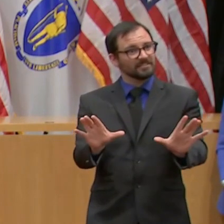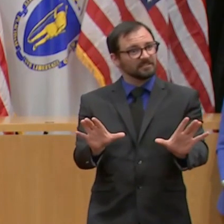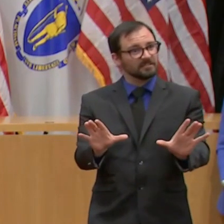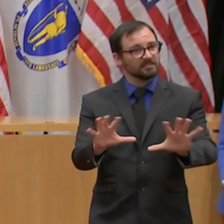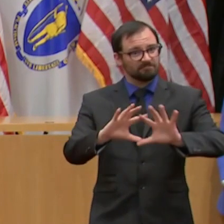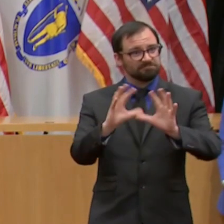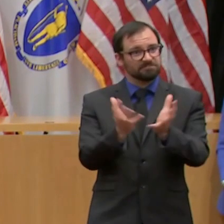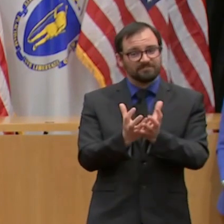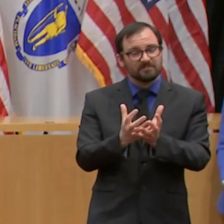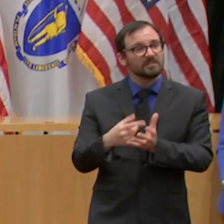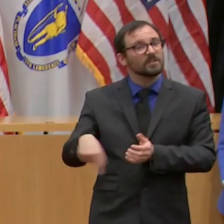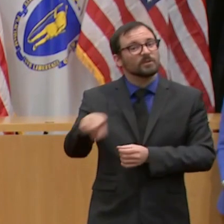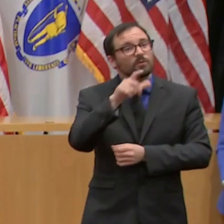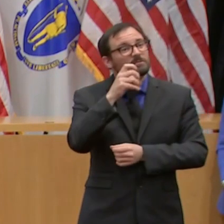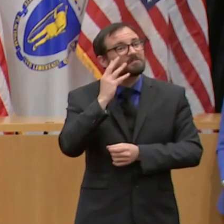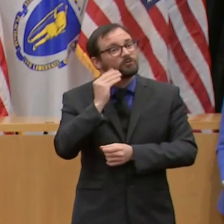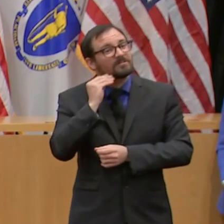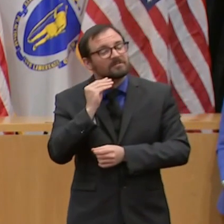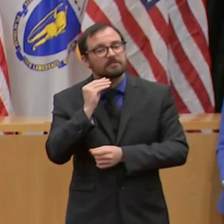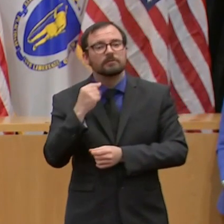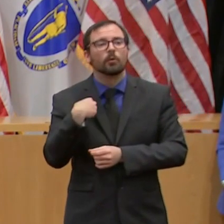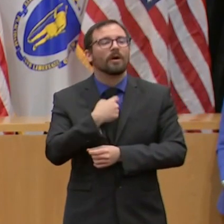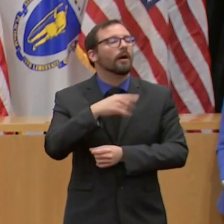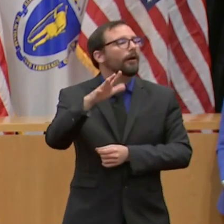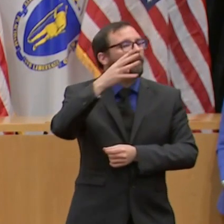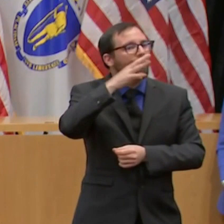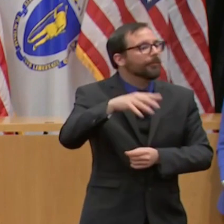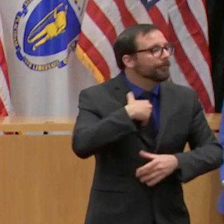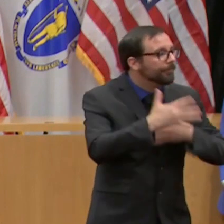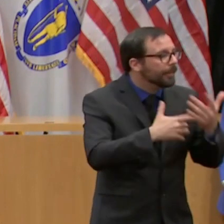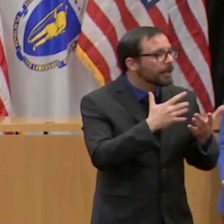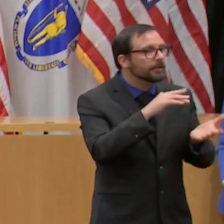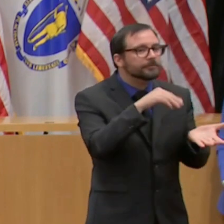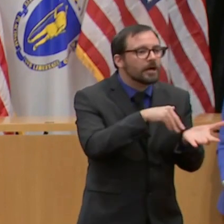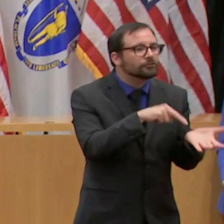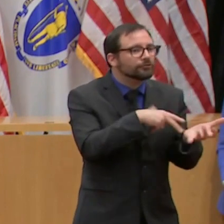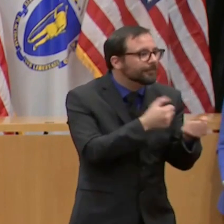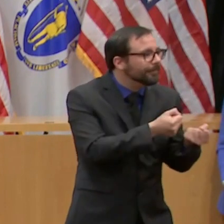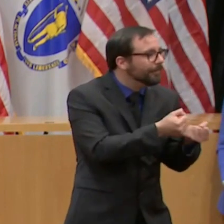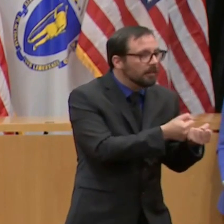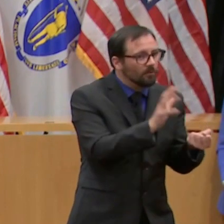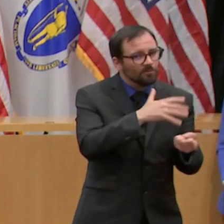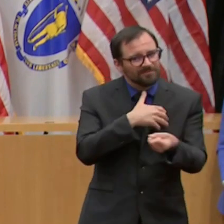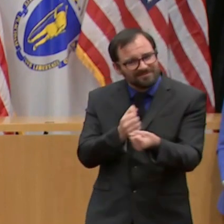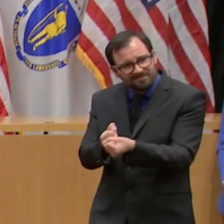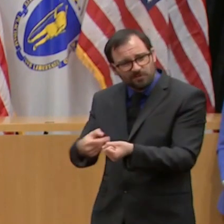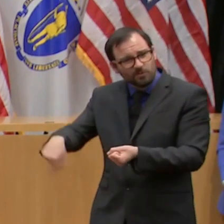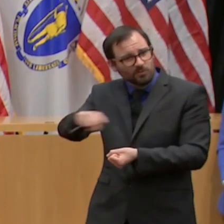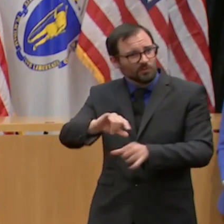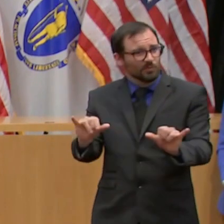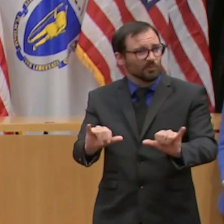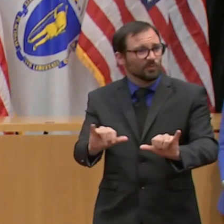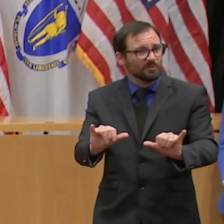COMMONWEALTH, THAT SURVIVORS OF SEXUAL ASSAULT AND DOMESTIC VIOLENCE KNOW THAT THEY ARE NOT FORGOTTEN.